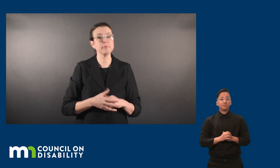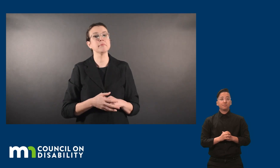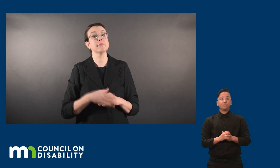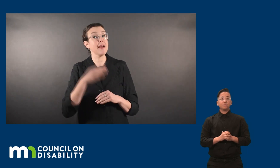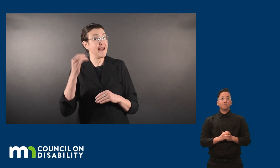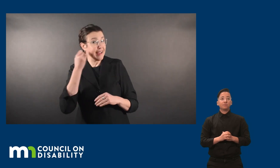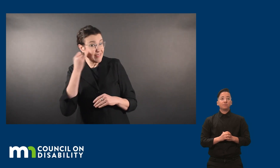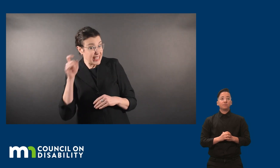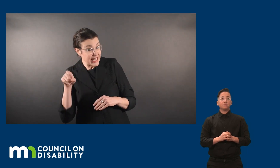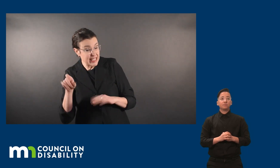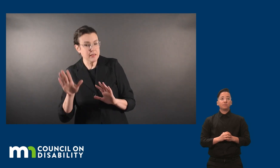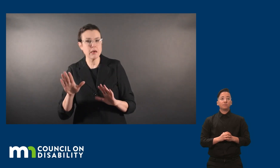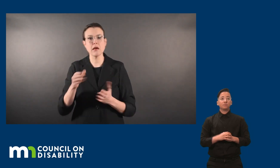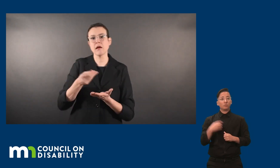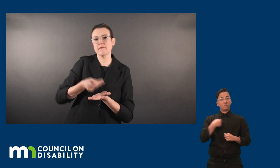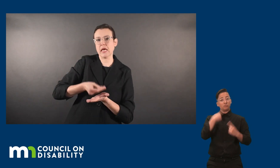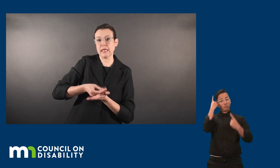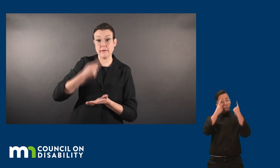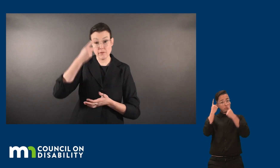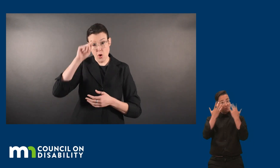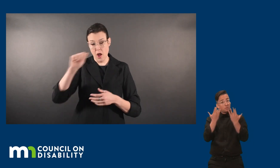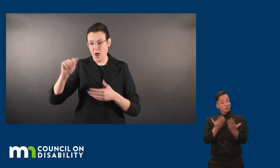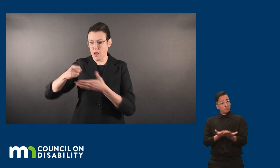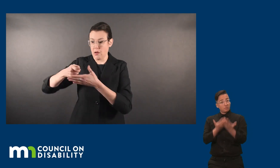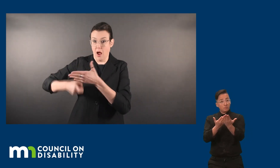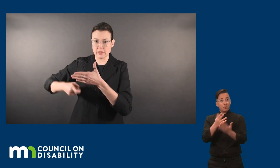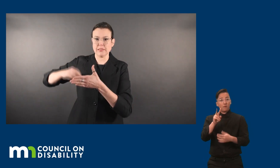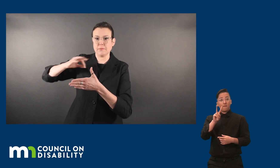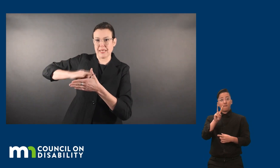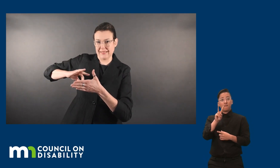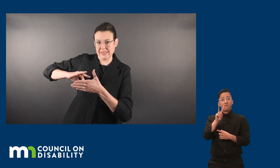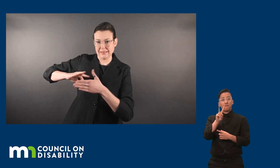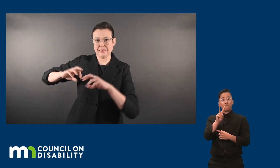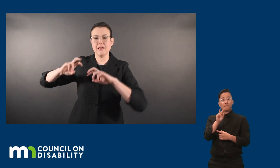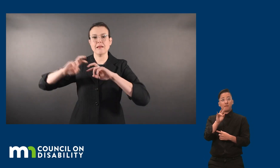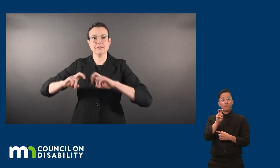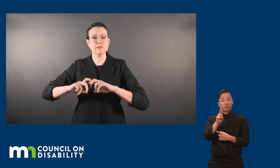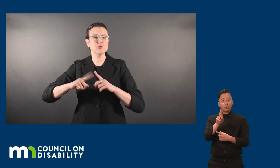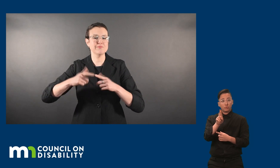program and, if needed, funding for cost benefits analysis